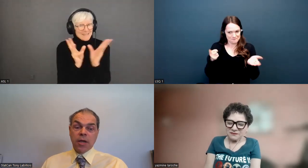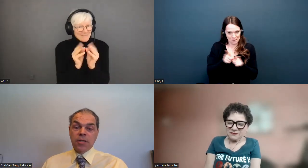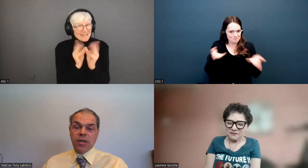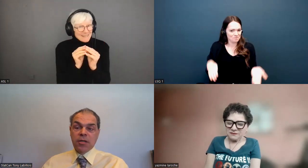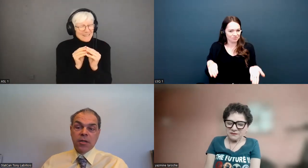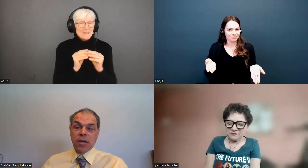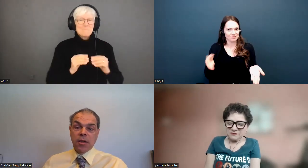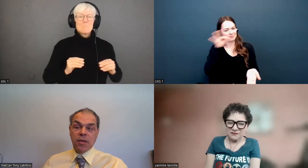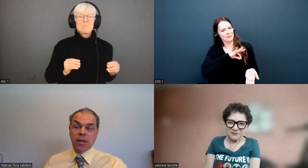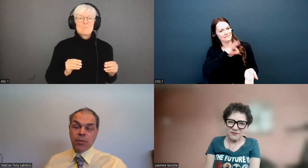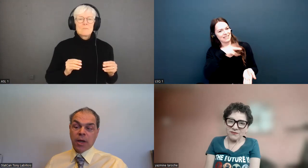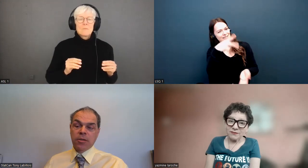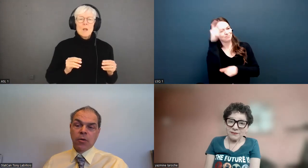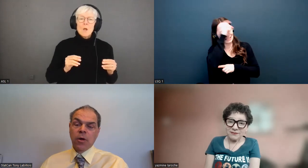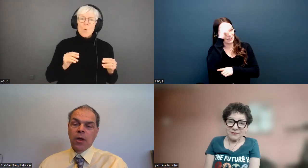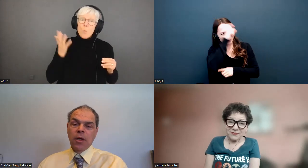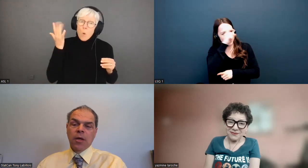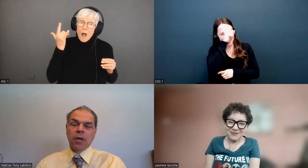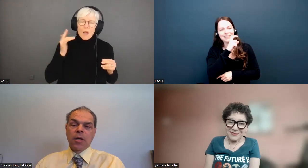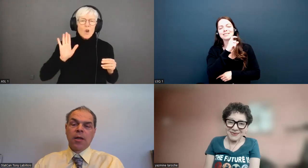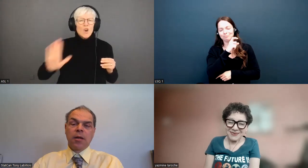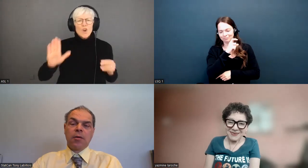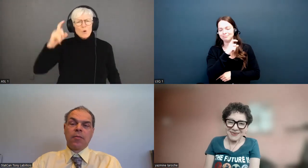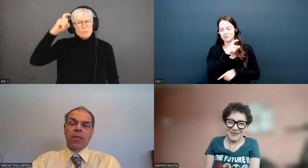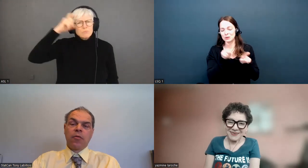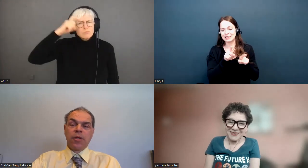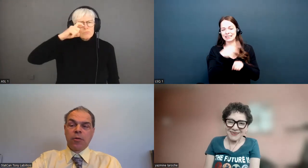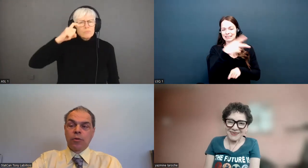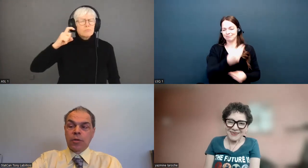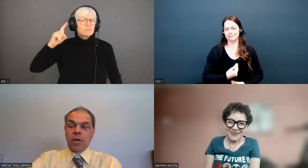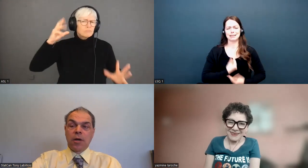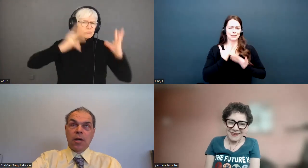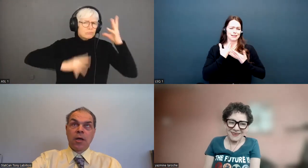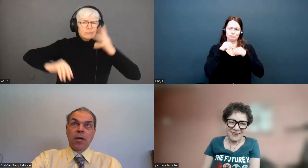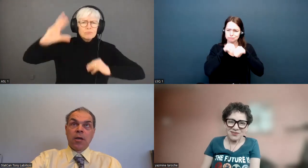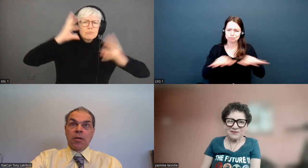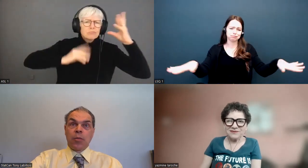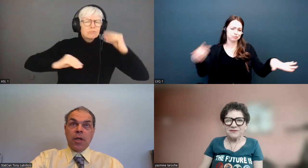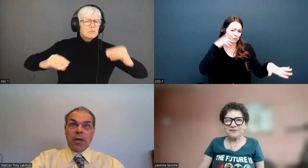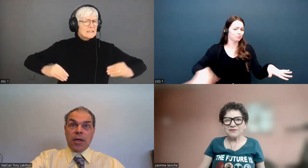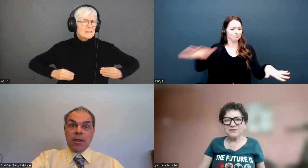one, to be able to take advantage of her wisdom and her inspiration that she brings all of